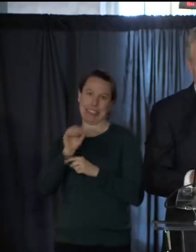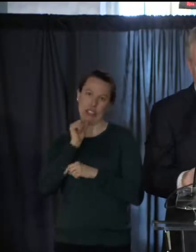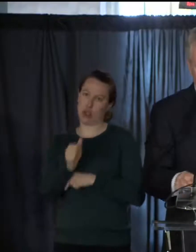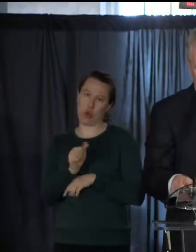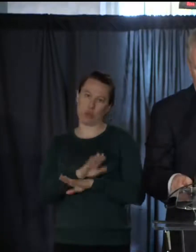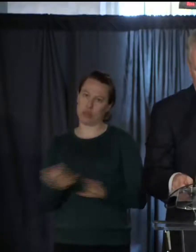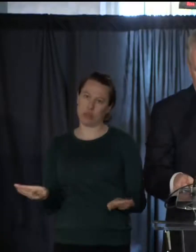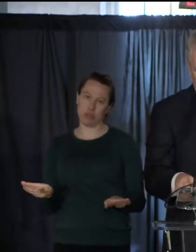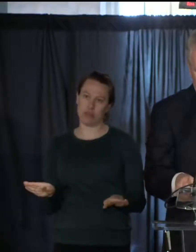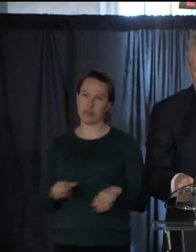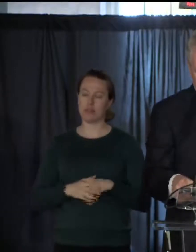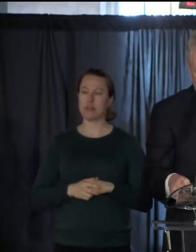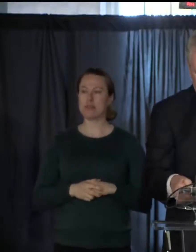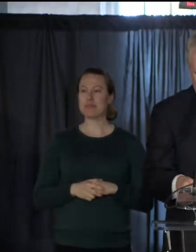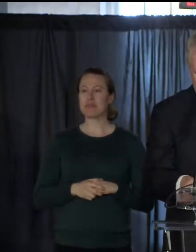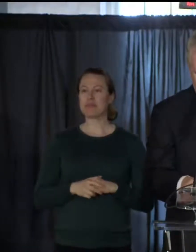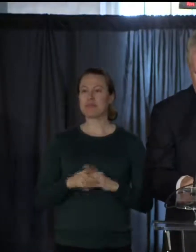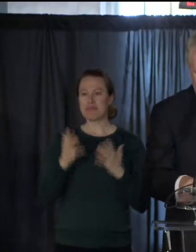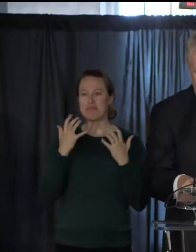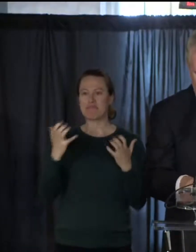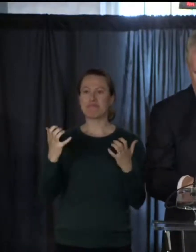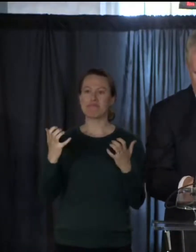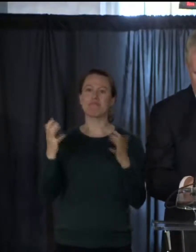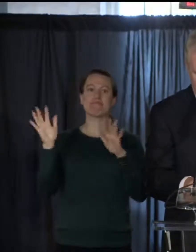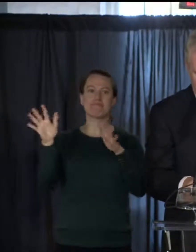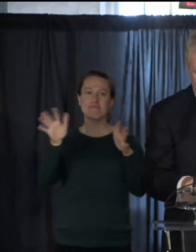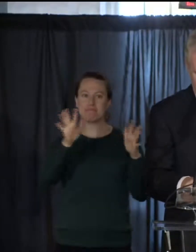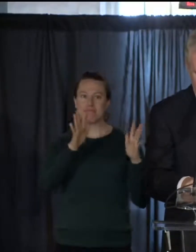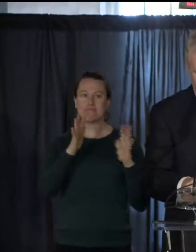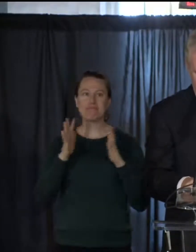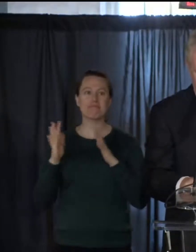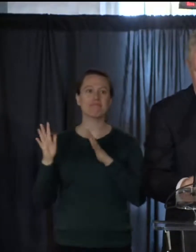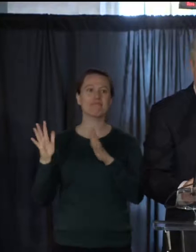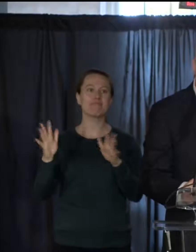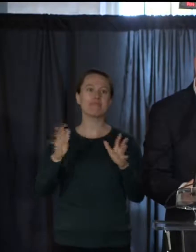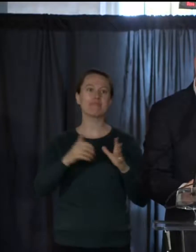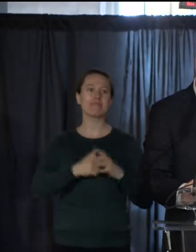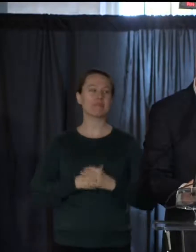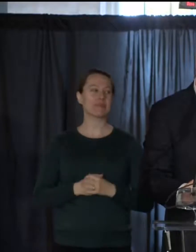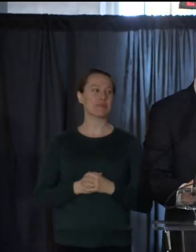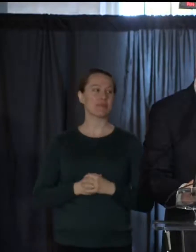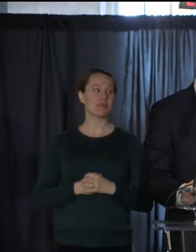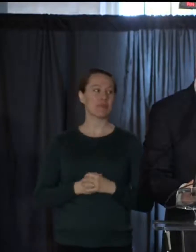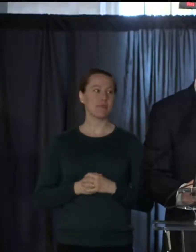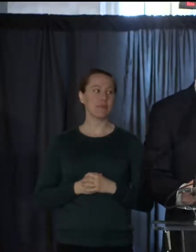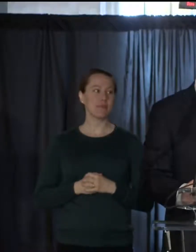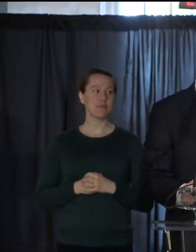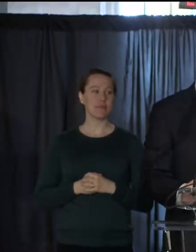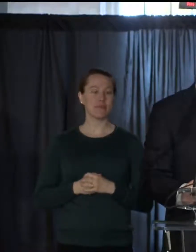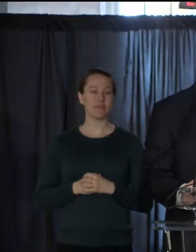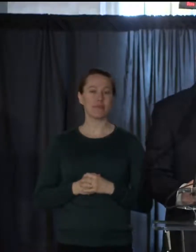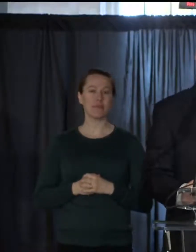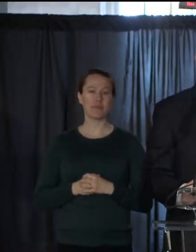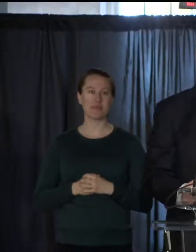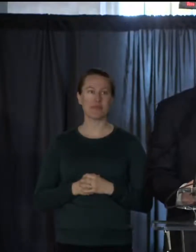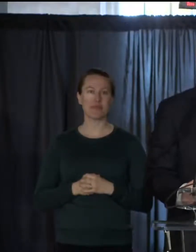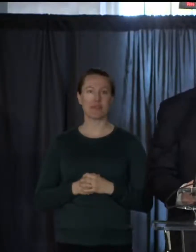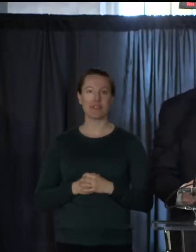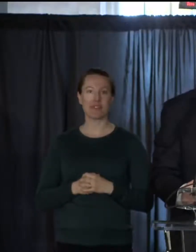AND I'VE TAKEN TO CALLING THEM THE PUTINS OF THE POTOMAC